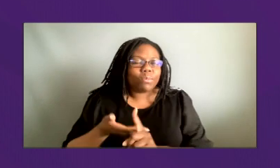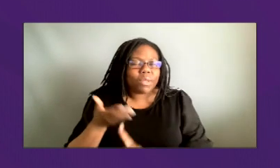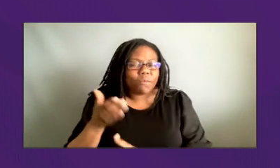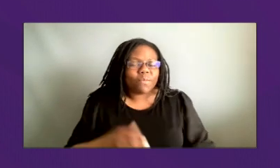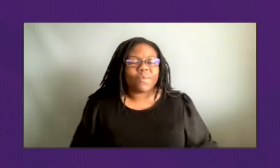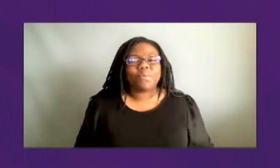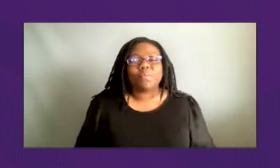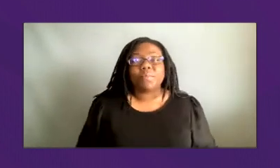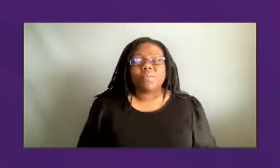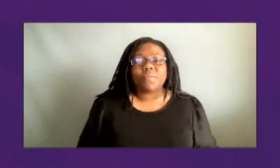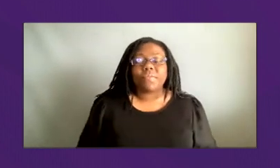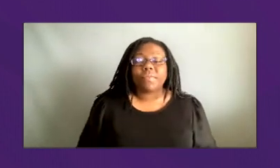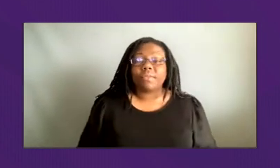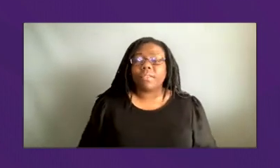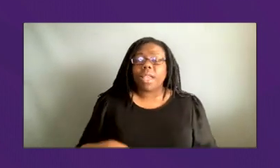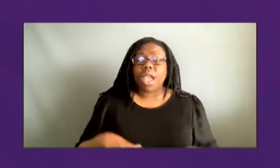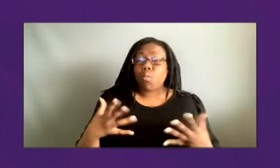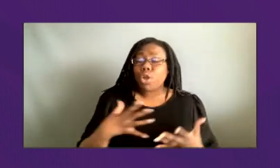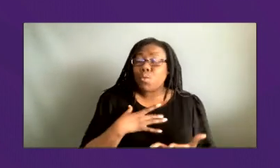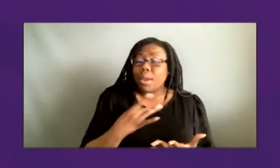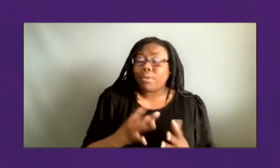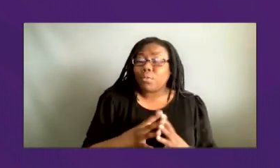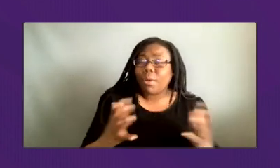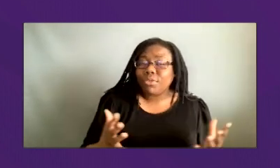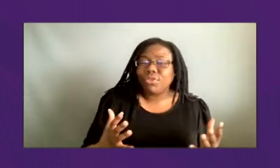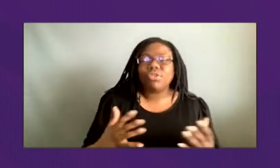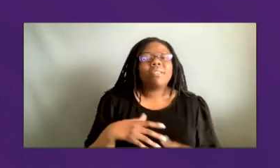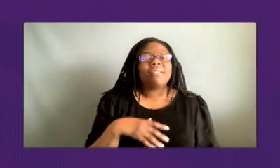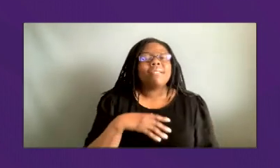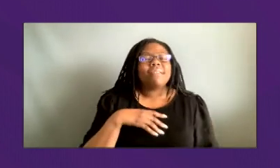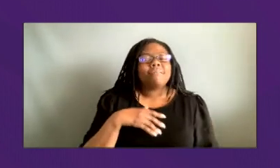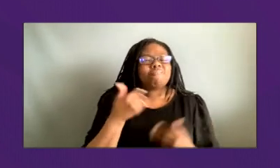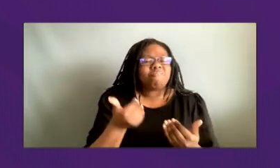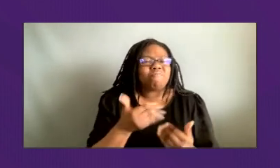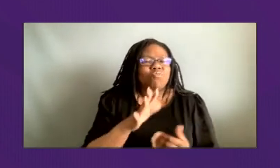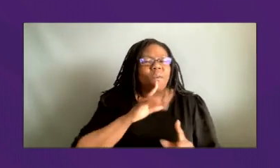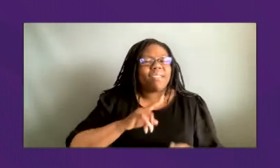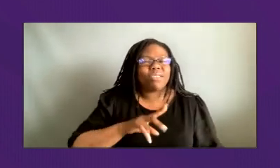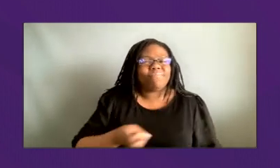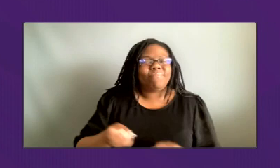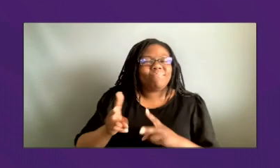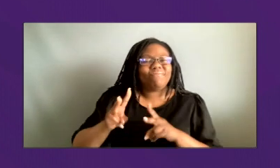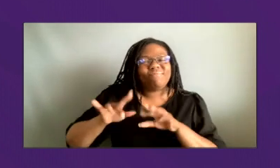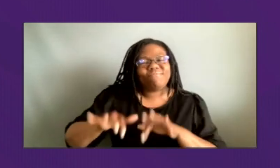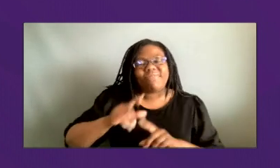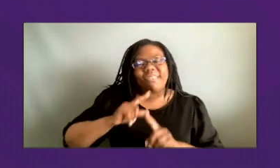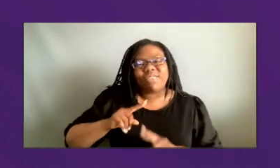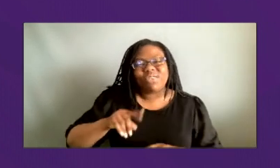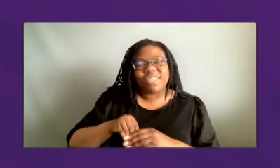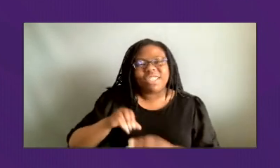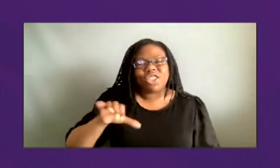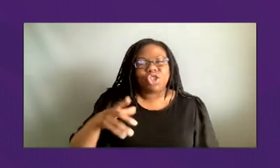answers in the chat. Throughout the conversation, we see that each story has different parts. So